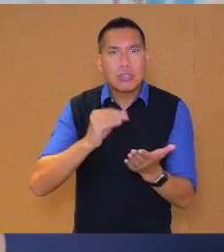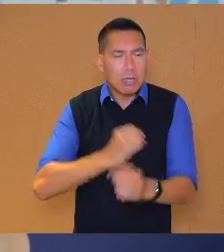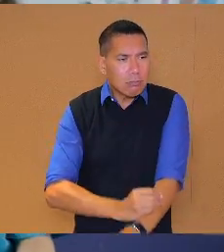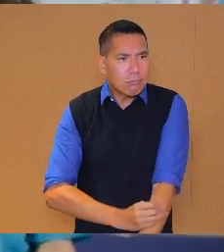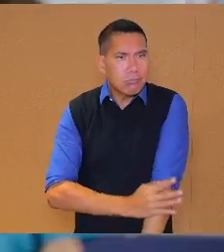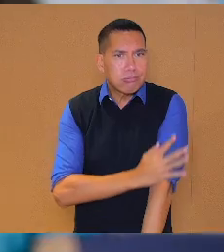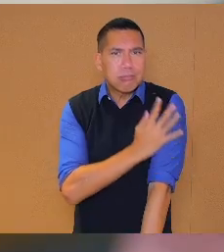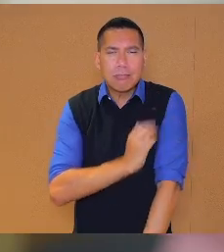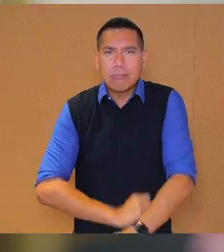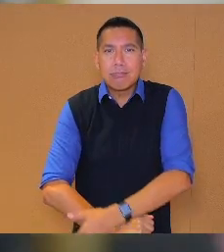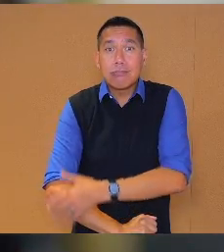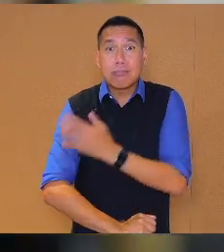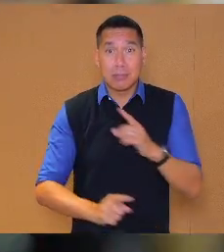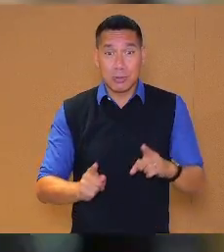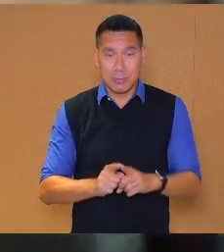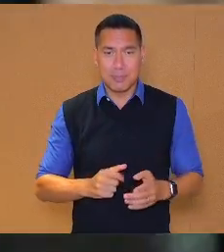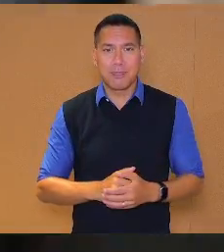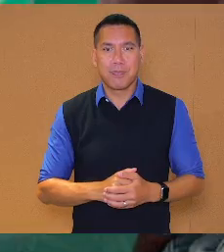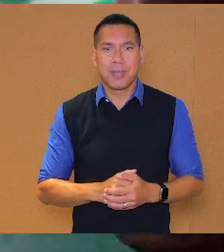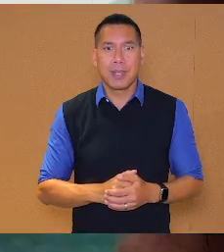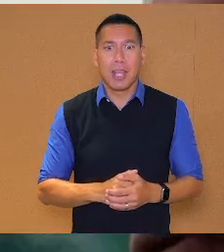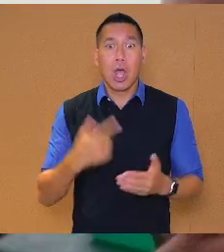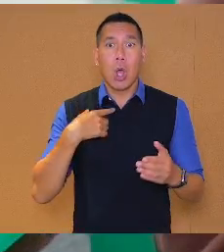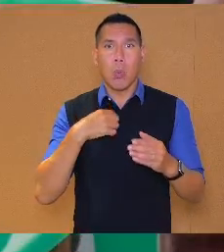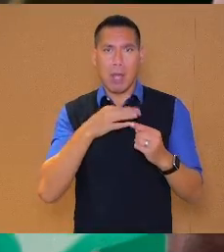We've just separated some leaves and now I'm going to